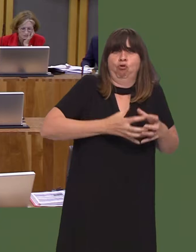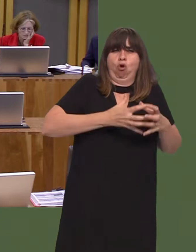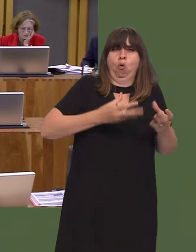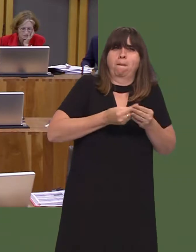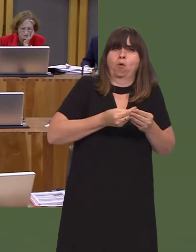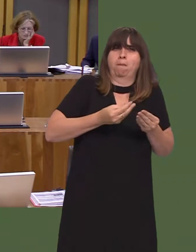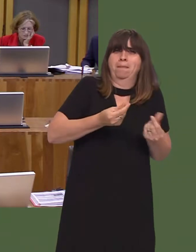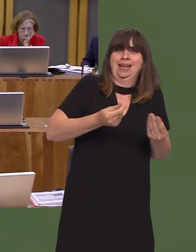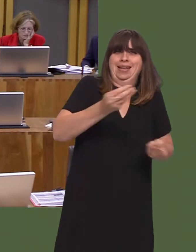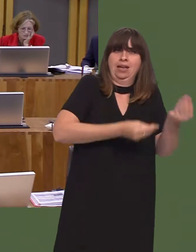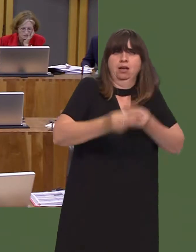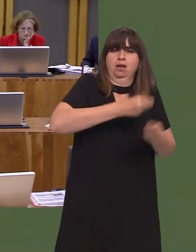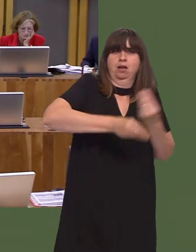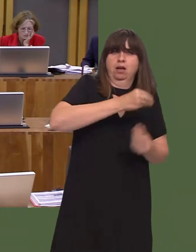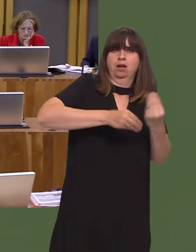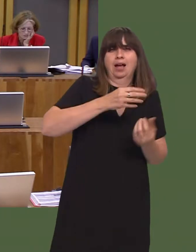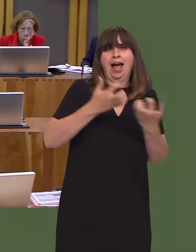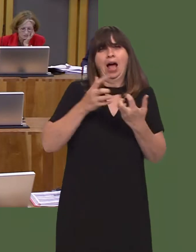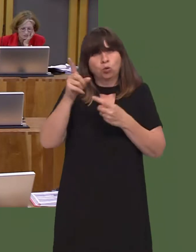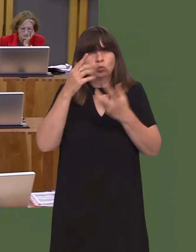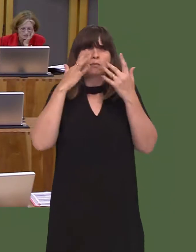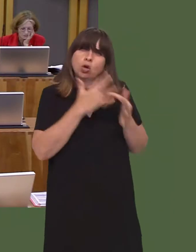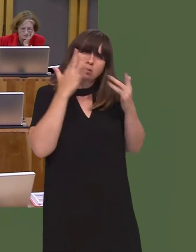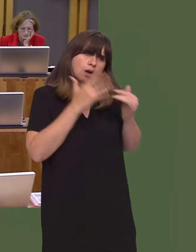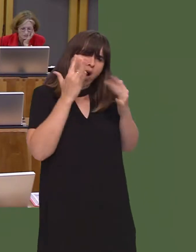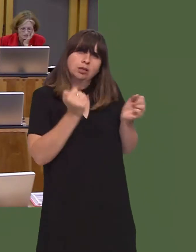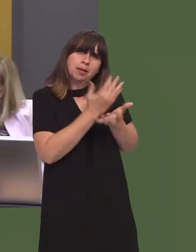local businesses. How are you monitoring the progress in that enterprise zone to ensure